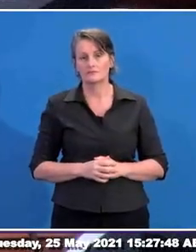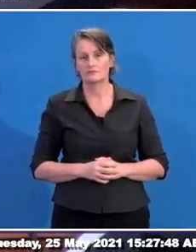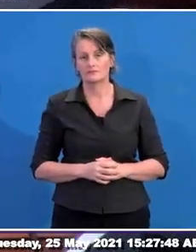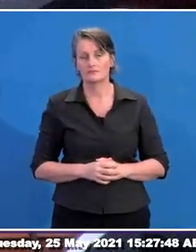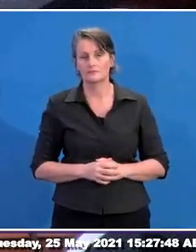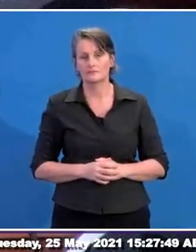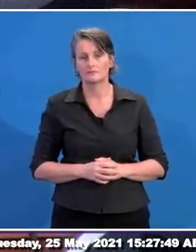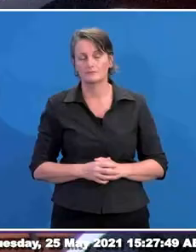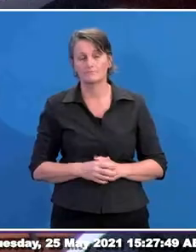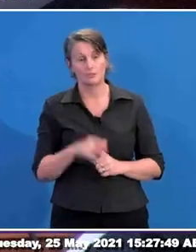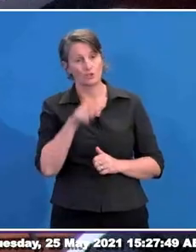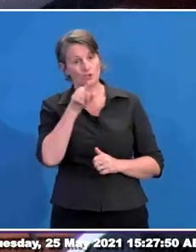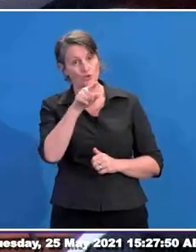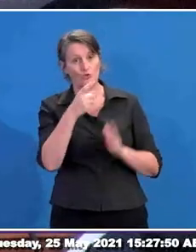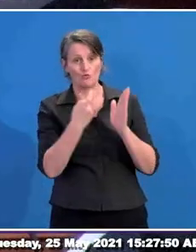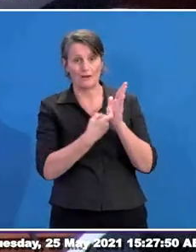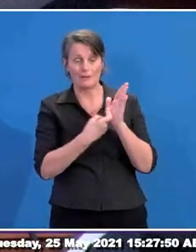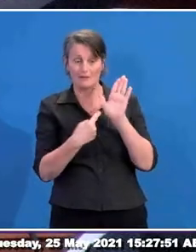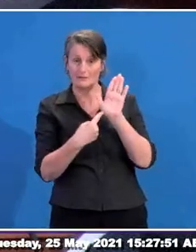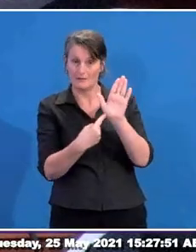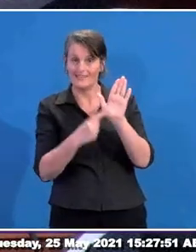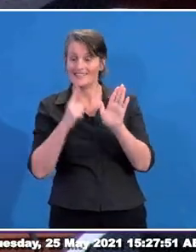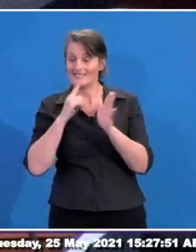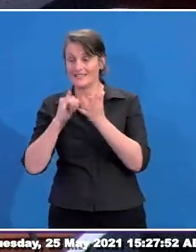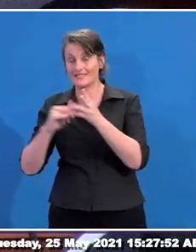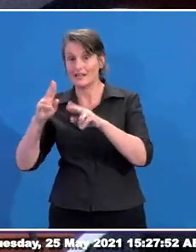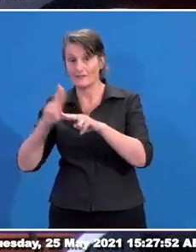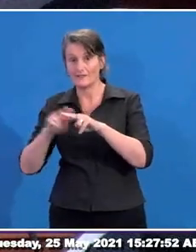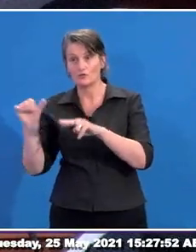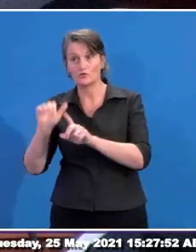You make a recommendation that Sunnyfield obtain legal advice on taking disciplinary